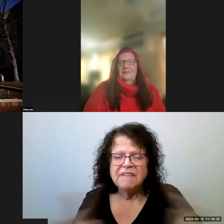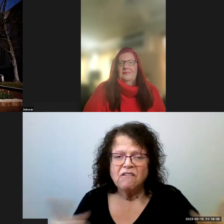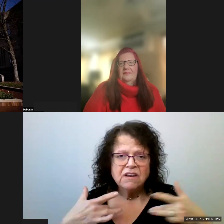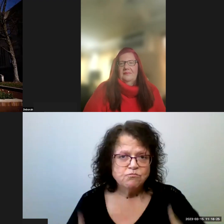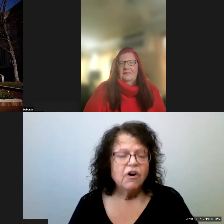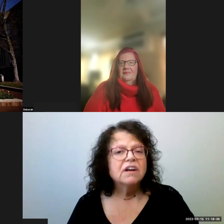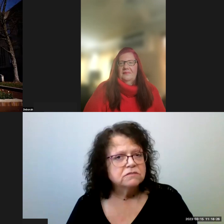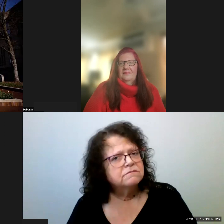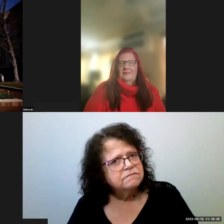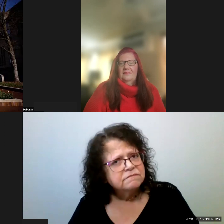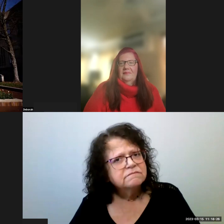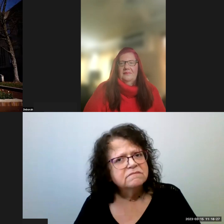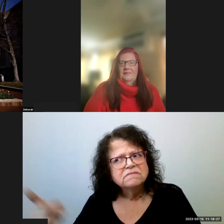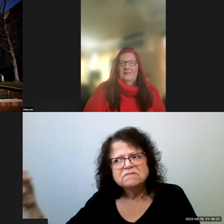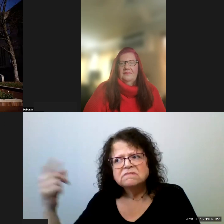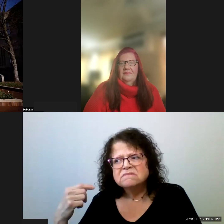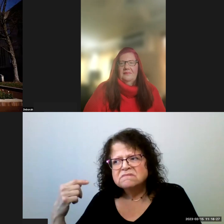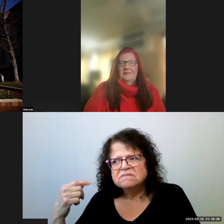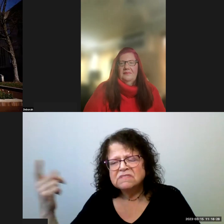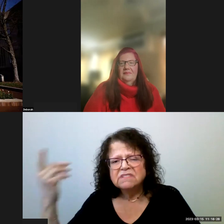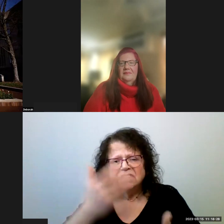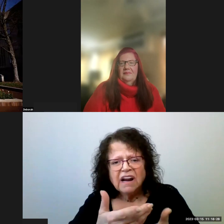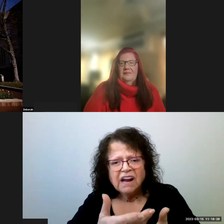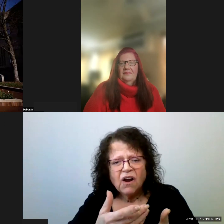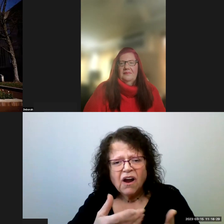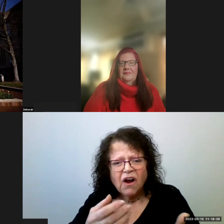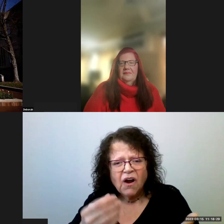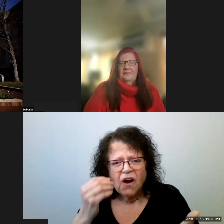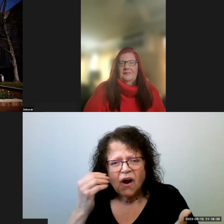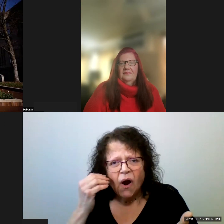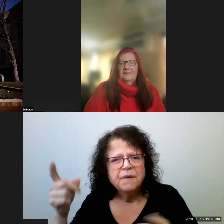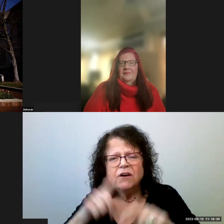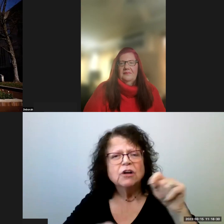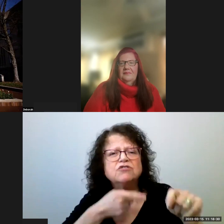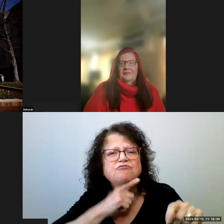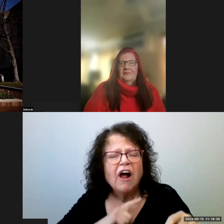with tube feeds because they said they couldn't swallow, he couldn't chew. Which I knew better